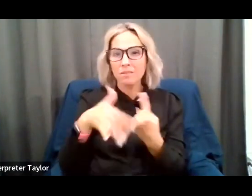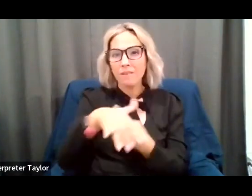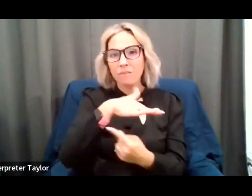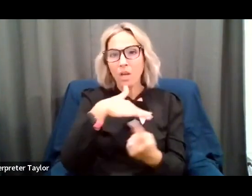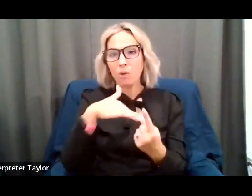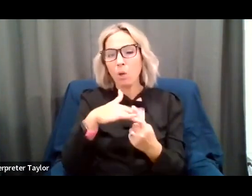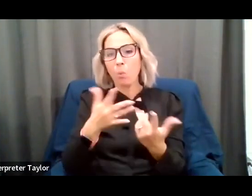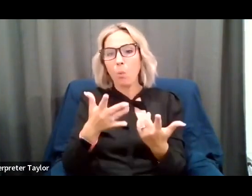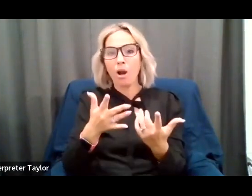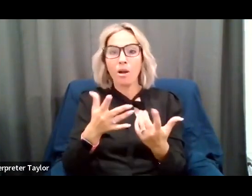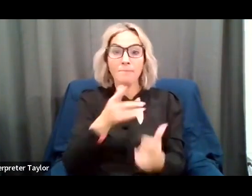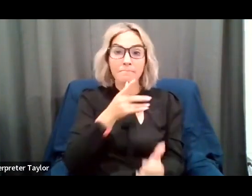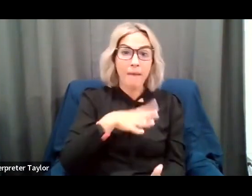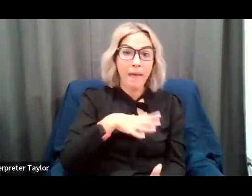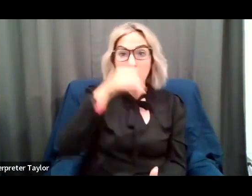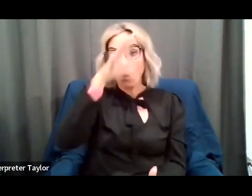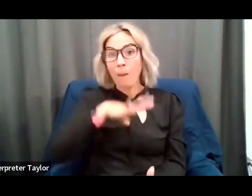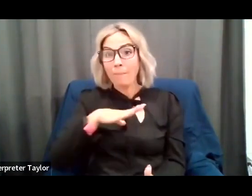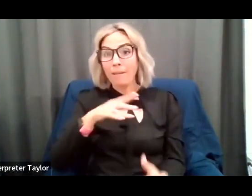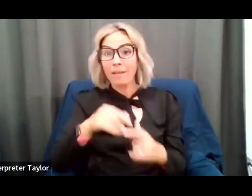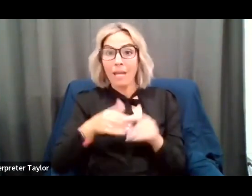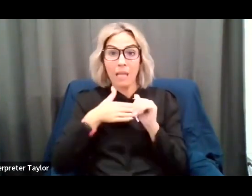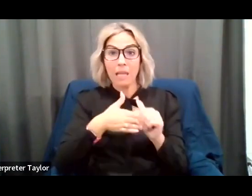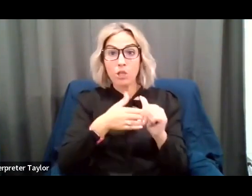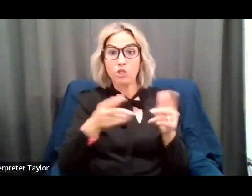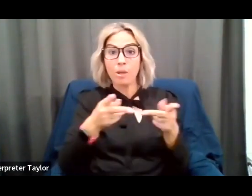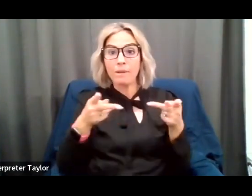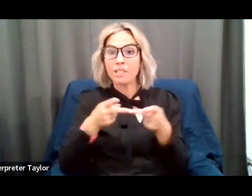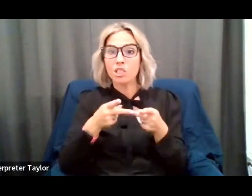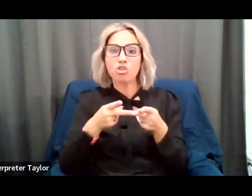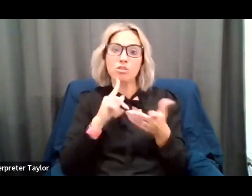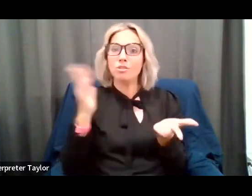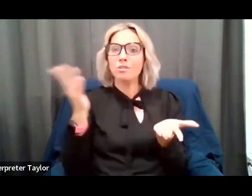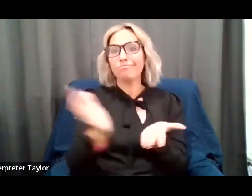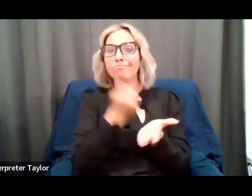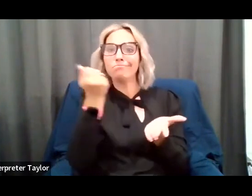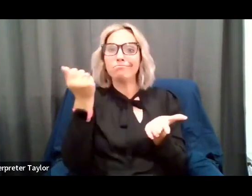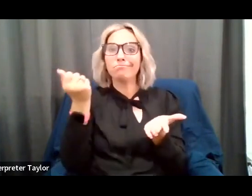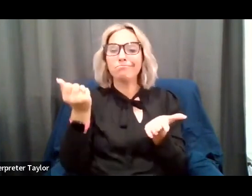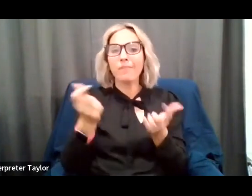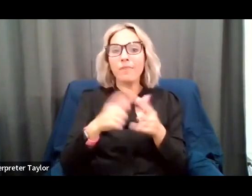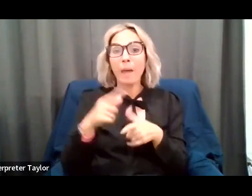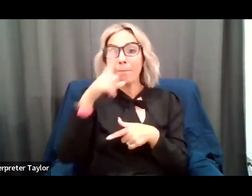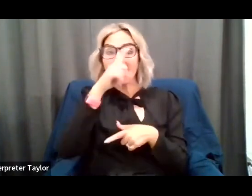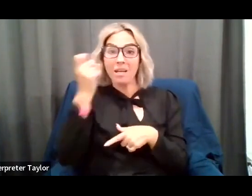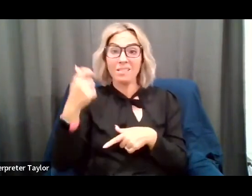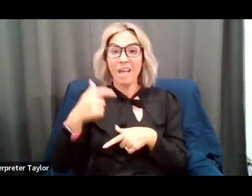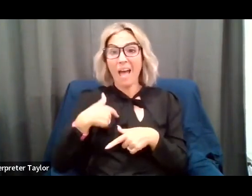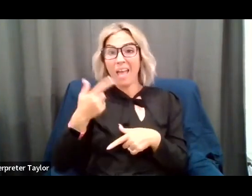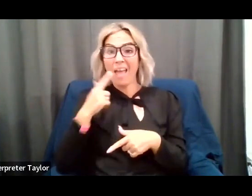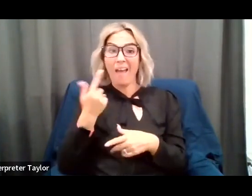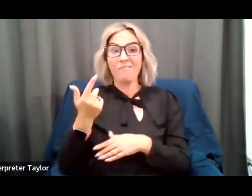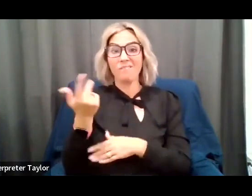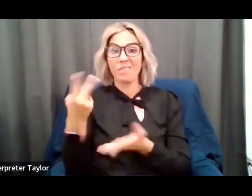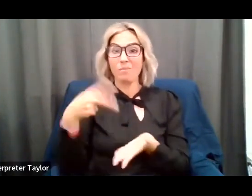men and women in positions of leadership simply take advantage of the fact that because they have the bully pulpit, they can make the statement.